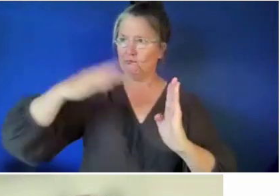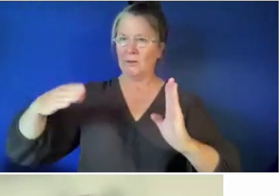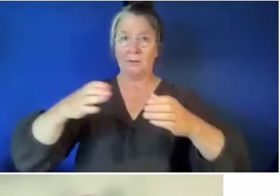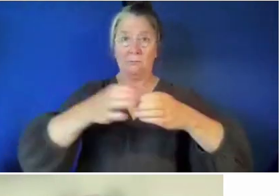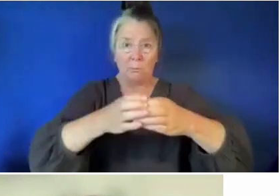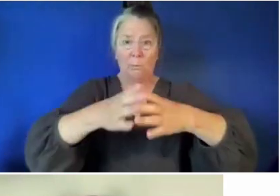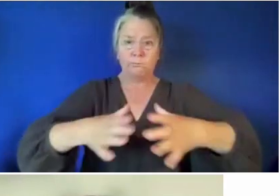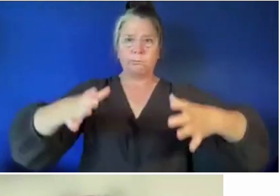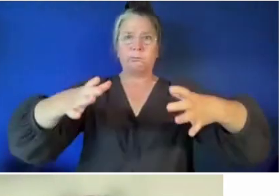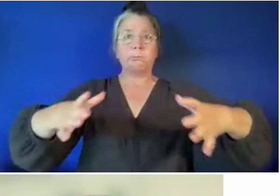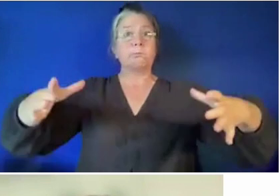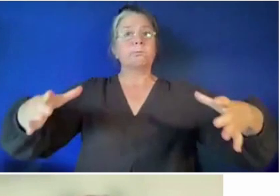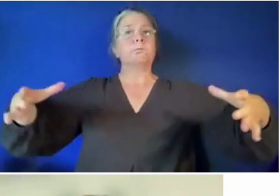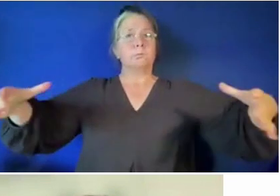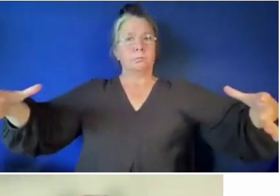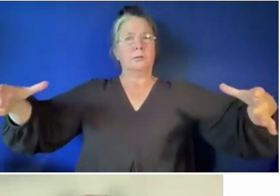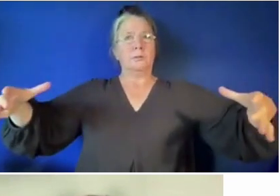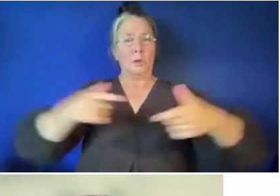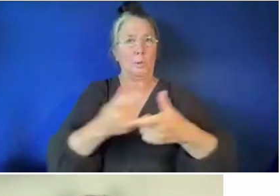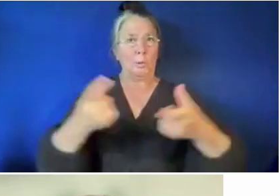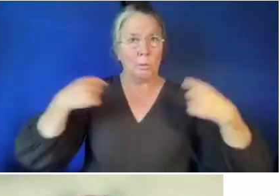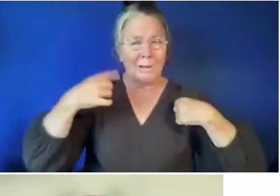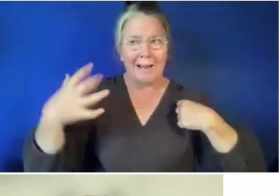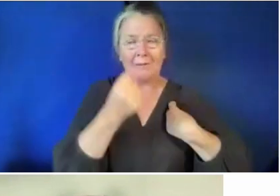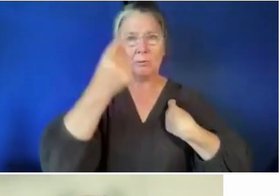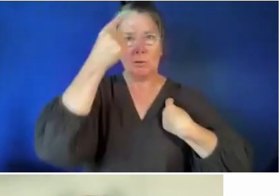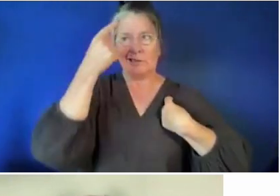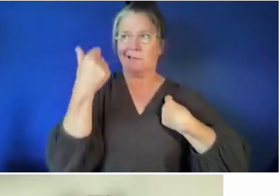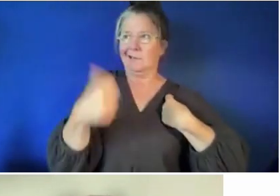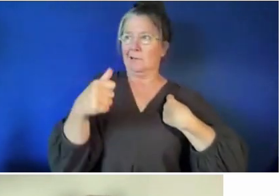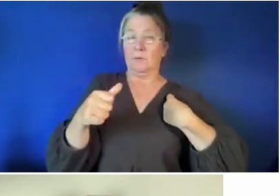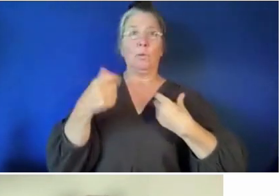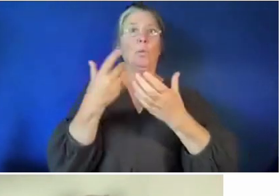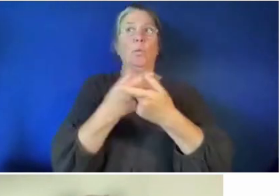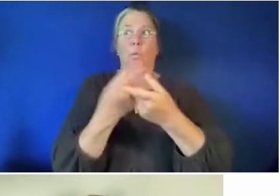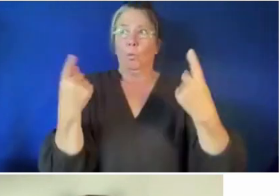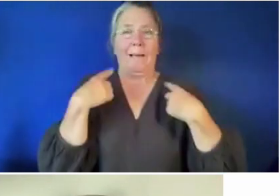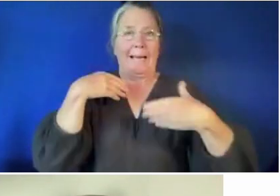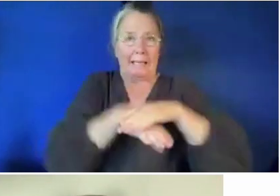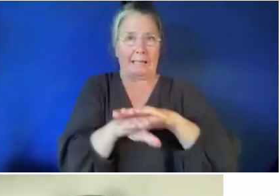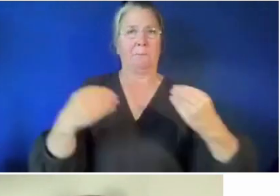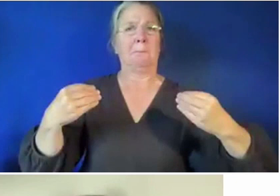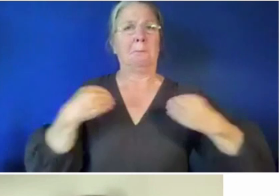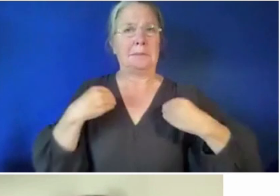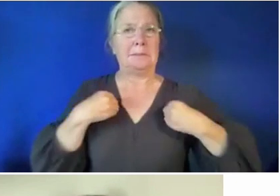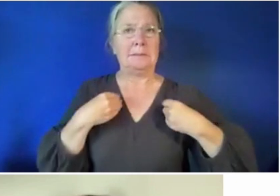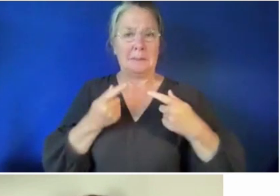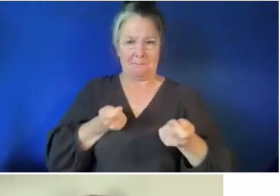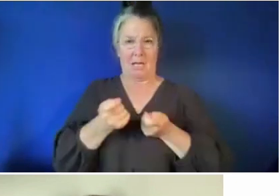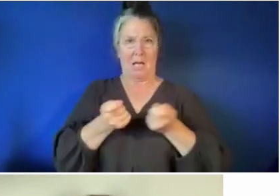that we have to recognise that we're in a market as well. I think what we are doing, and what I can say we are doing